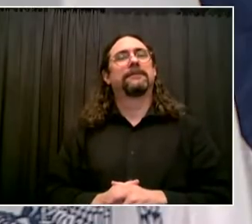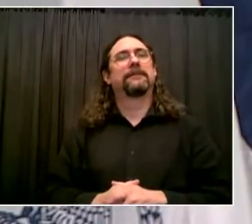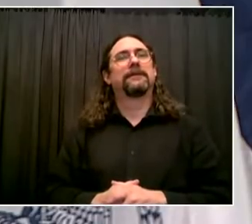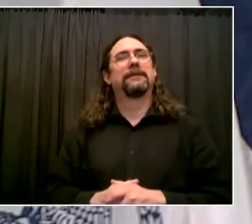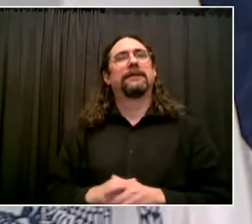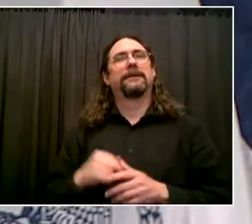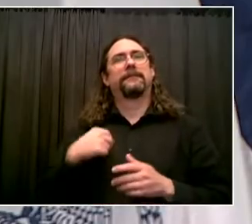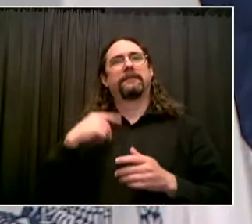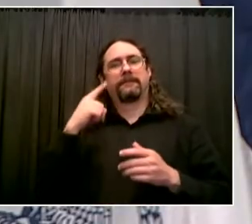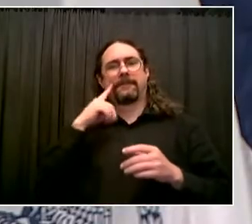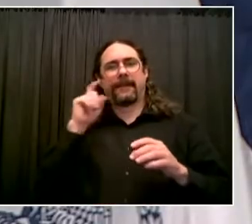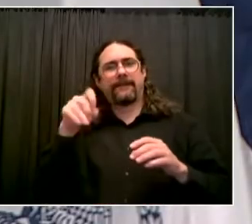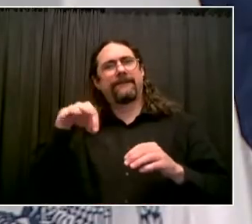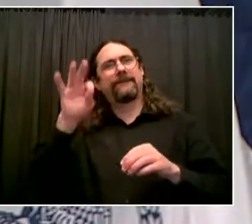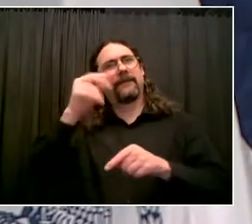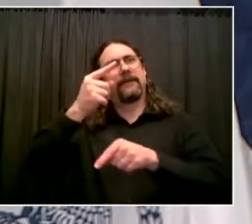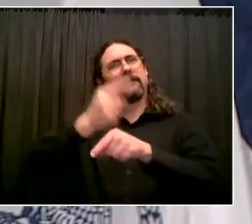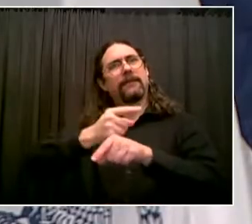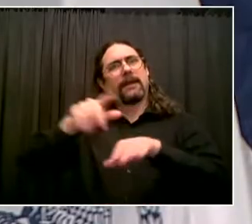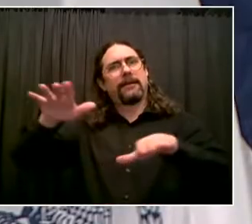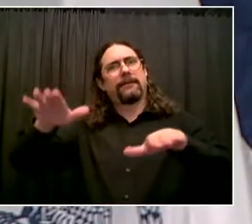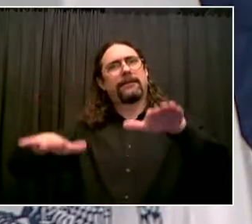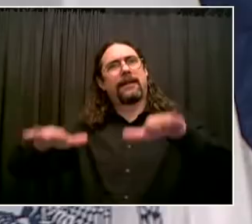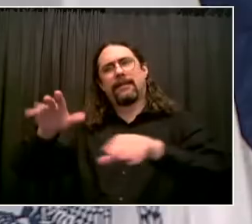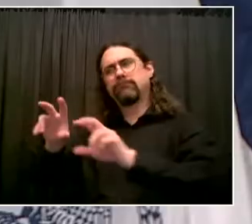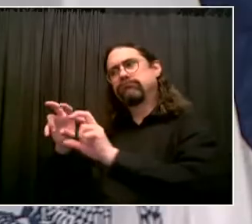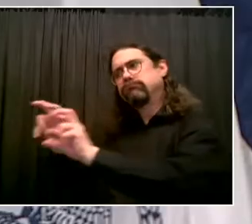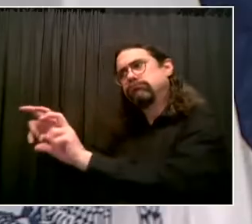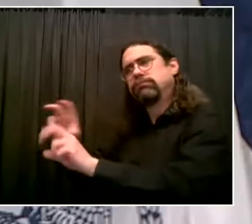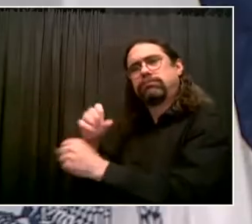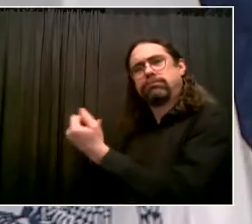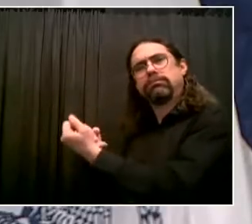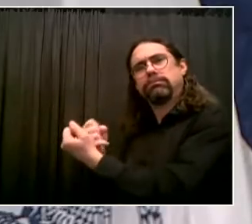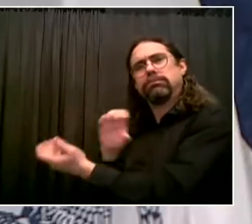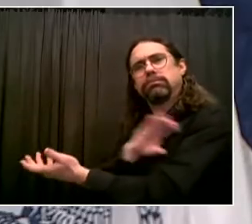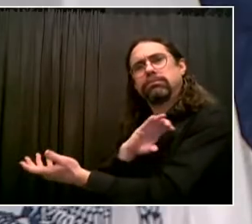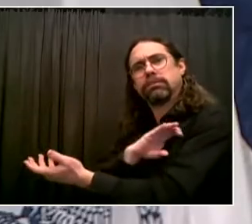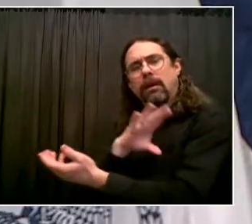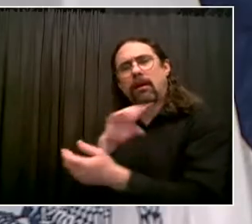ATTH E RIGHT PACLE IN TERMS OF THE NUMBER OF POLICE OFFICERS, R FOEXAMPLE. I THINK TH'ATS WAS GOING TO